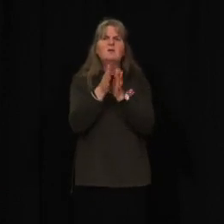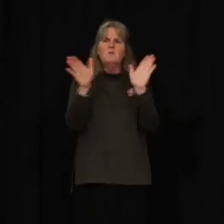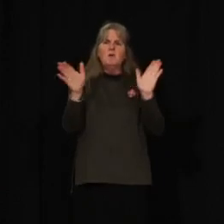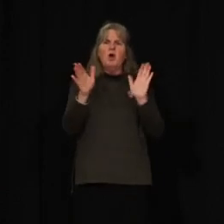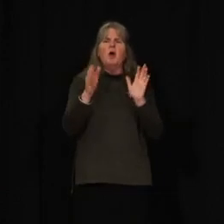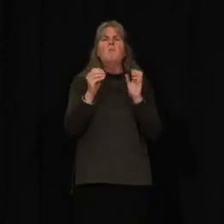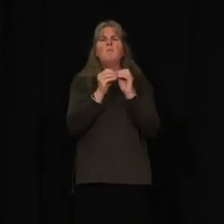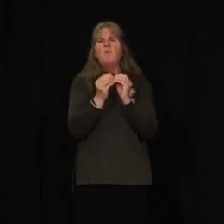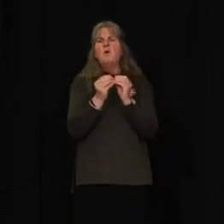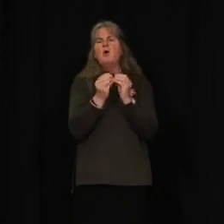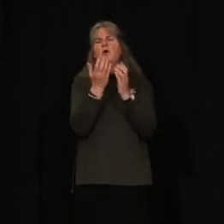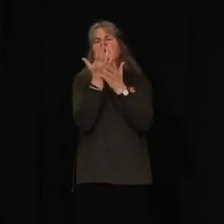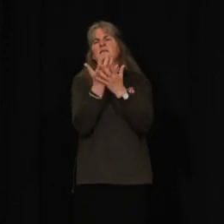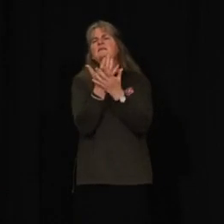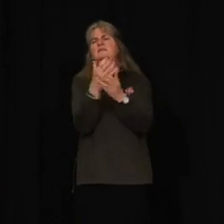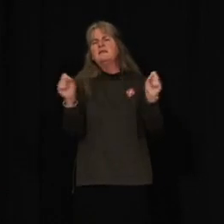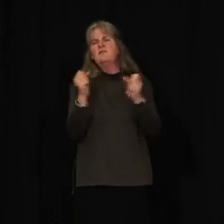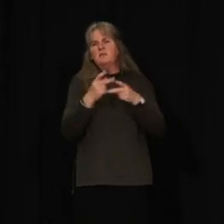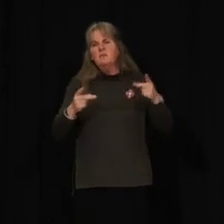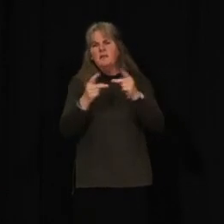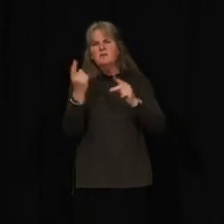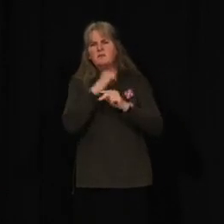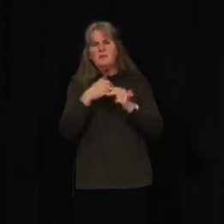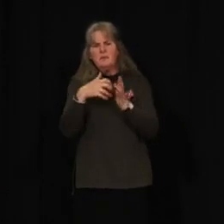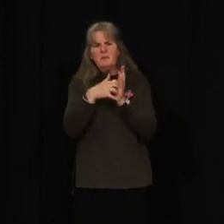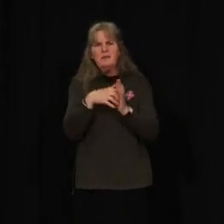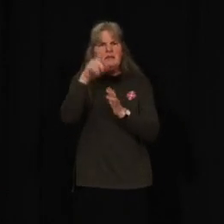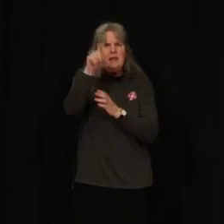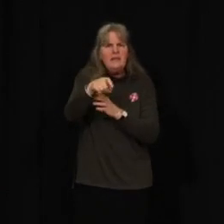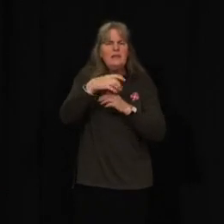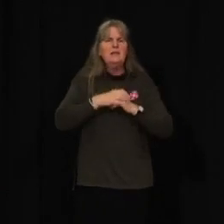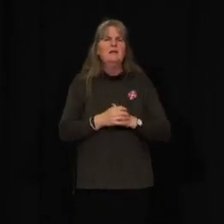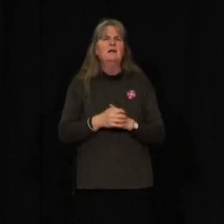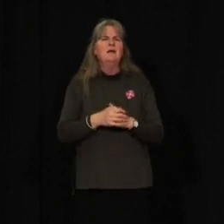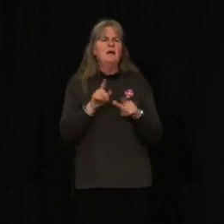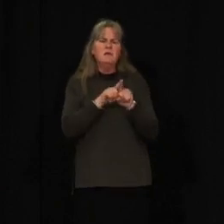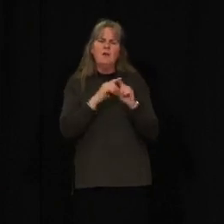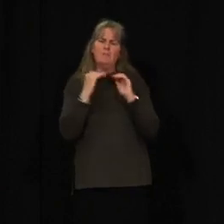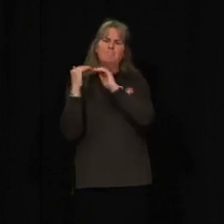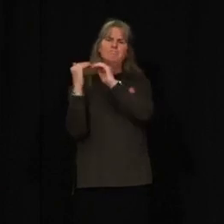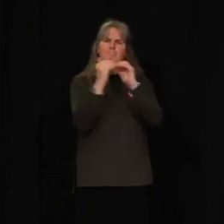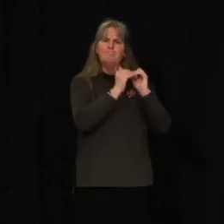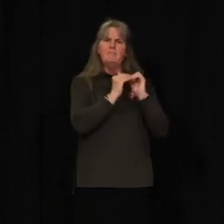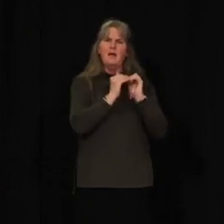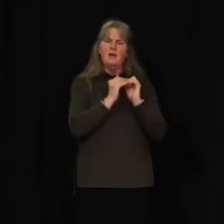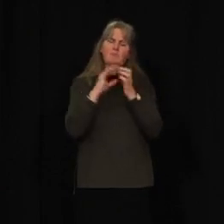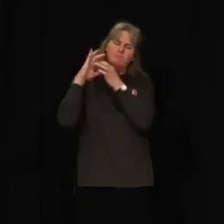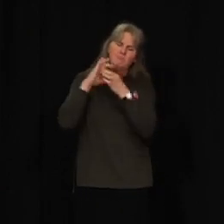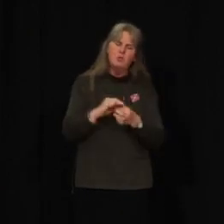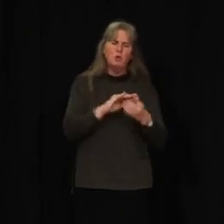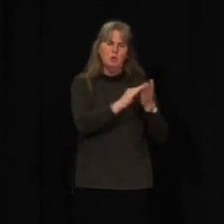service a few nets, how health and social care should be equitable and community-based,